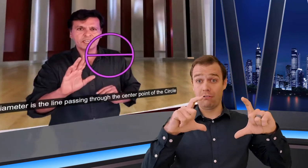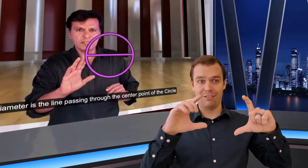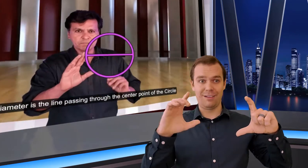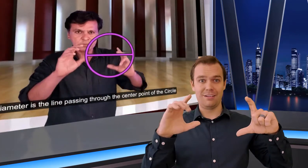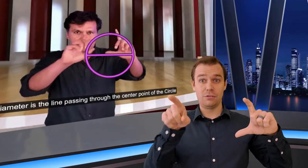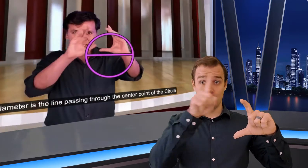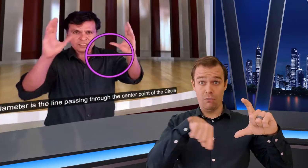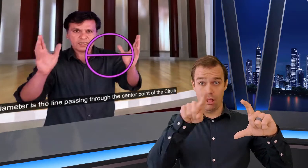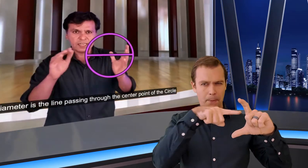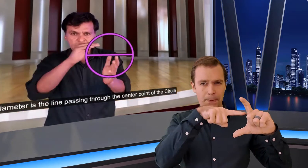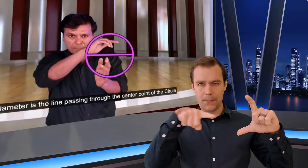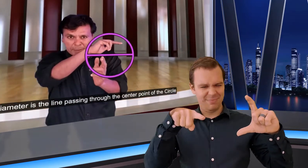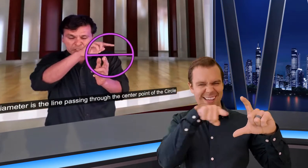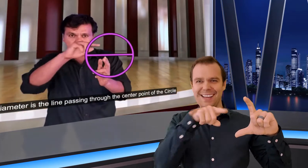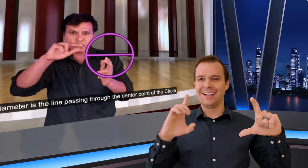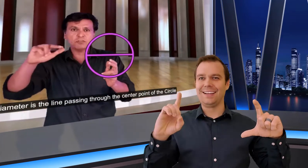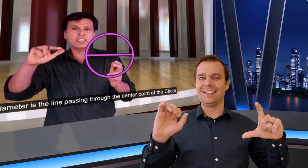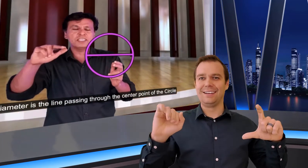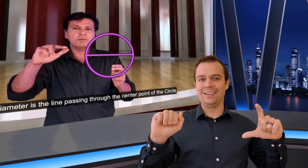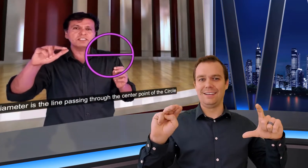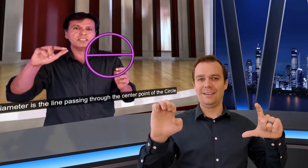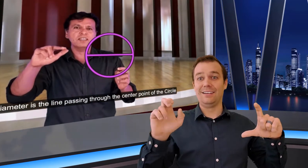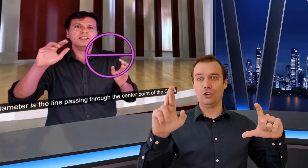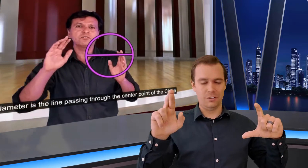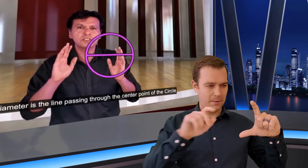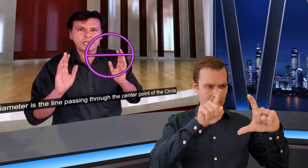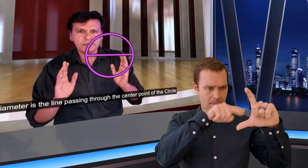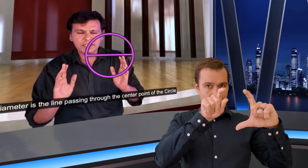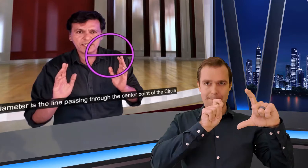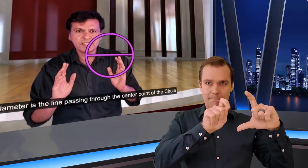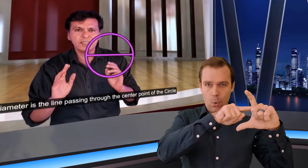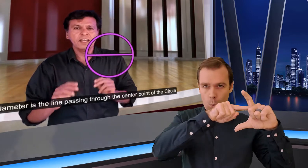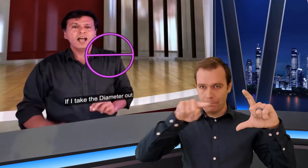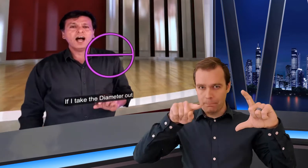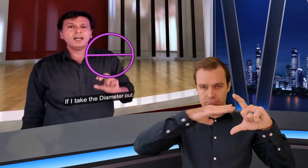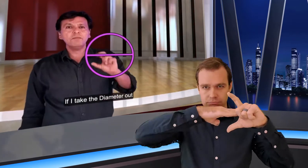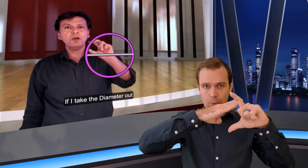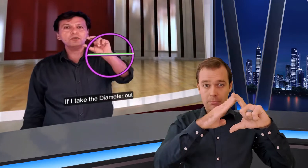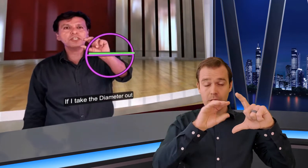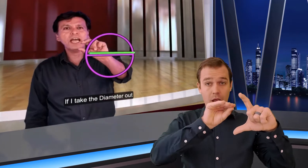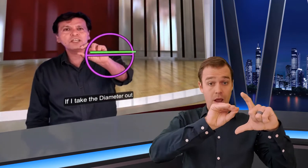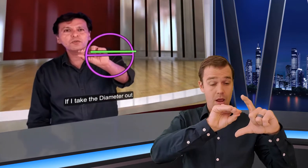Diameter is the line passing through the center point of the Circle